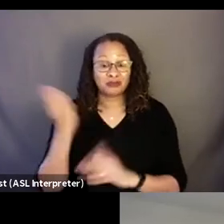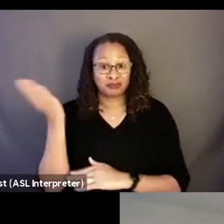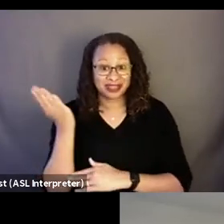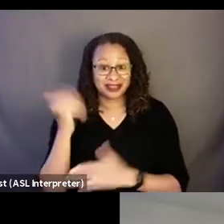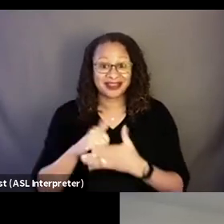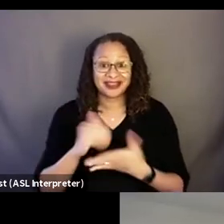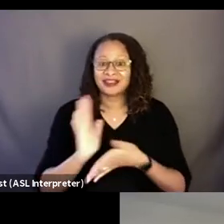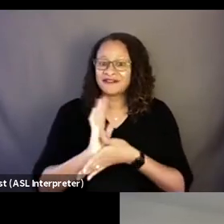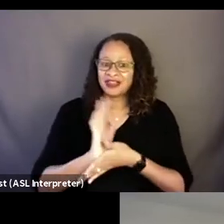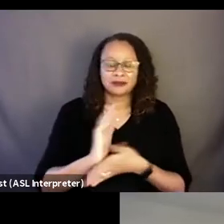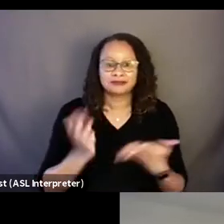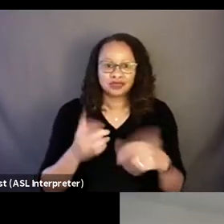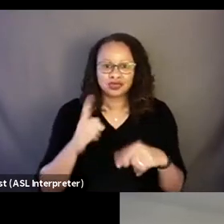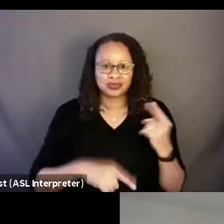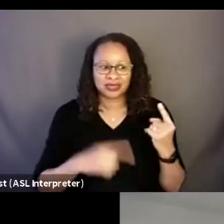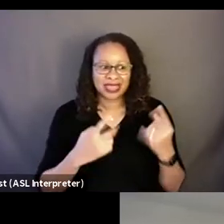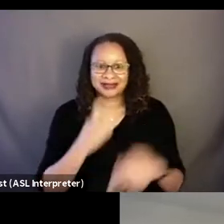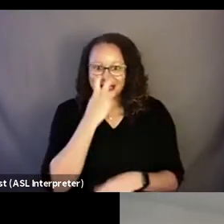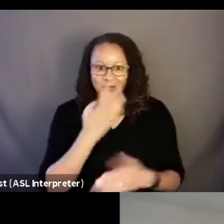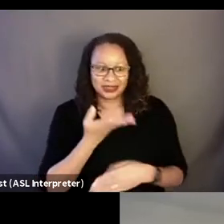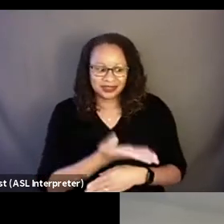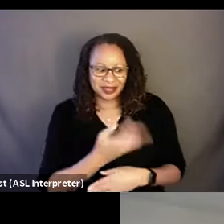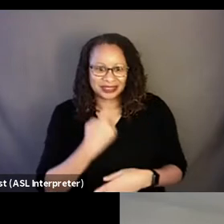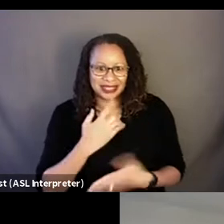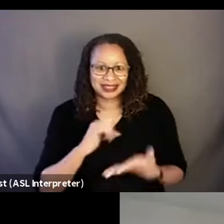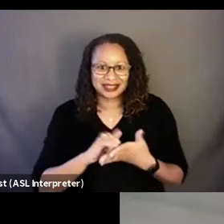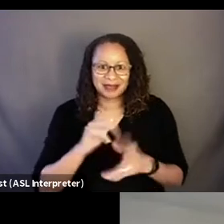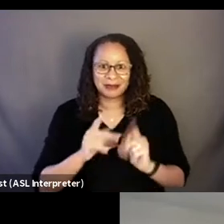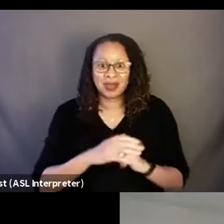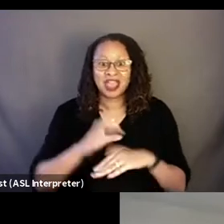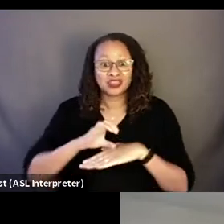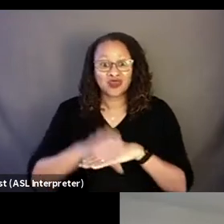is irrefutable and is forcing even them to remark.